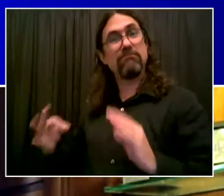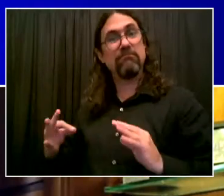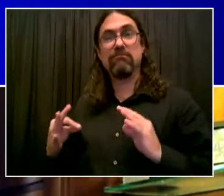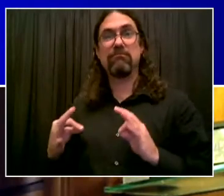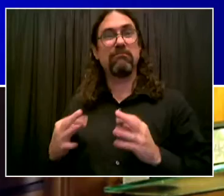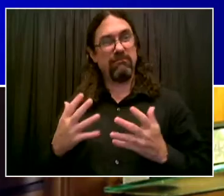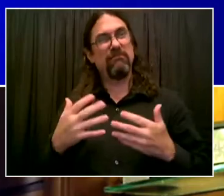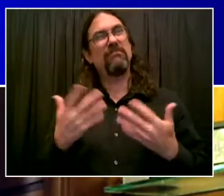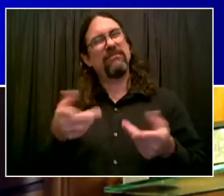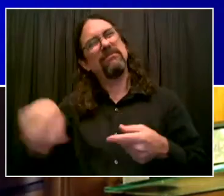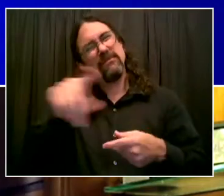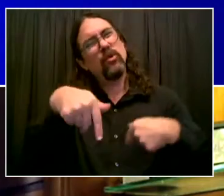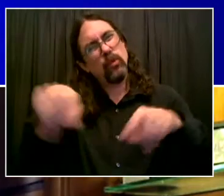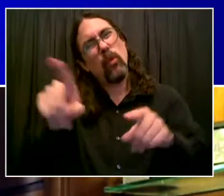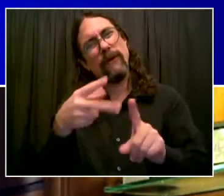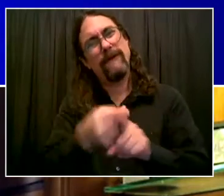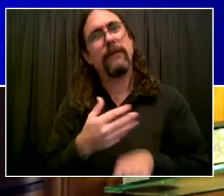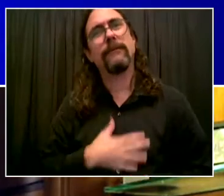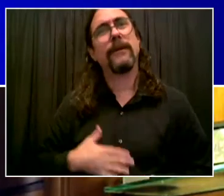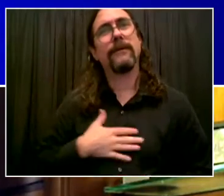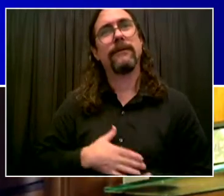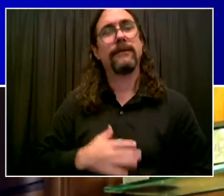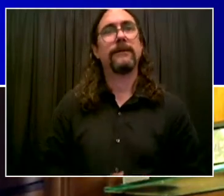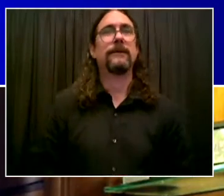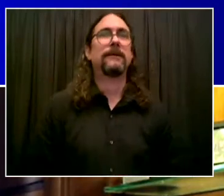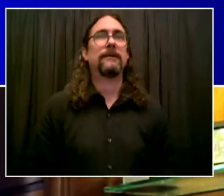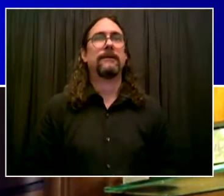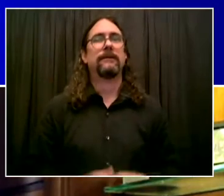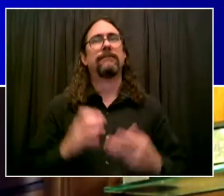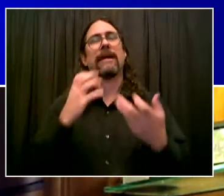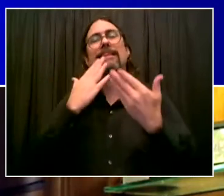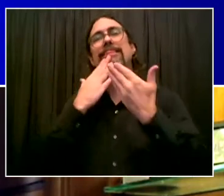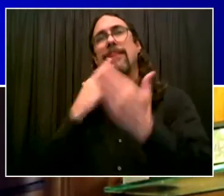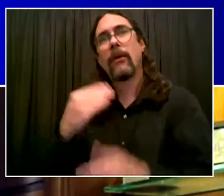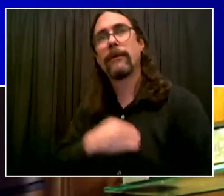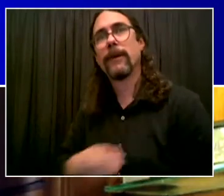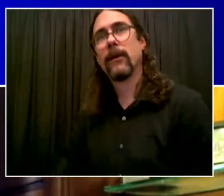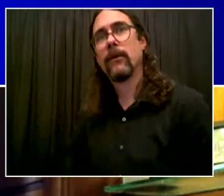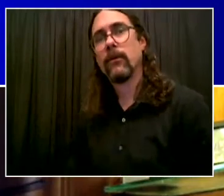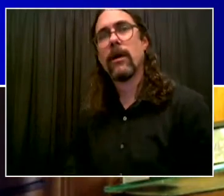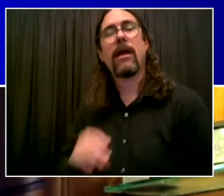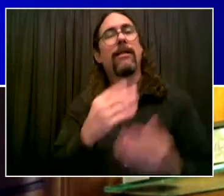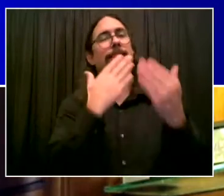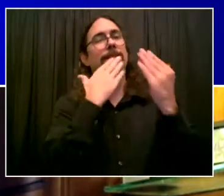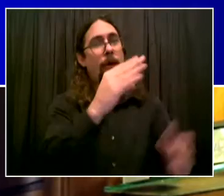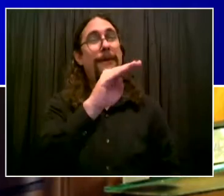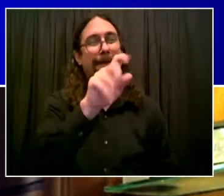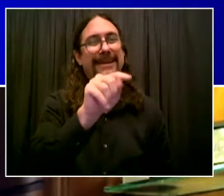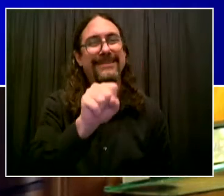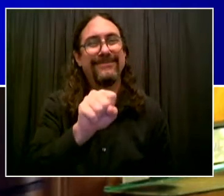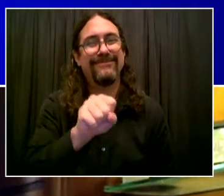TAKING THE VACCINE. WE NEED YOU TO GET VACCINATED. ONCE